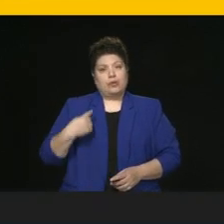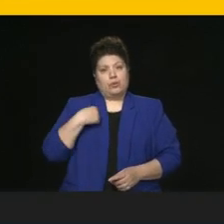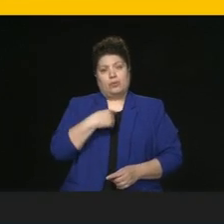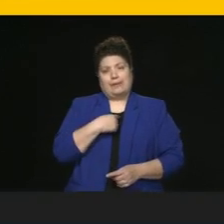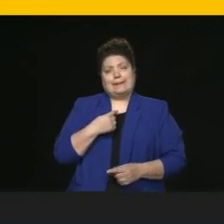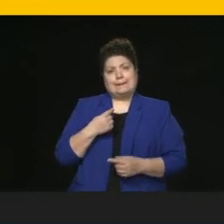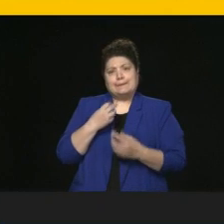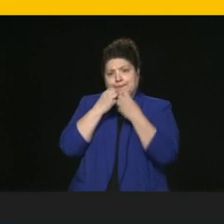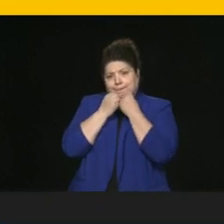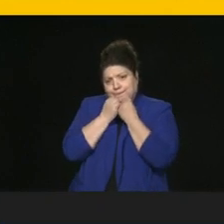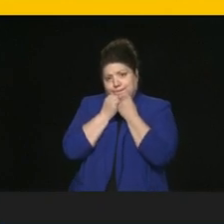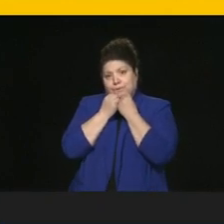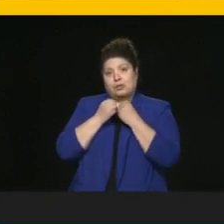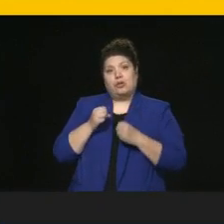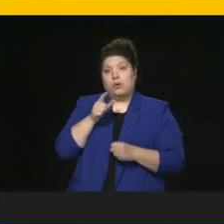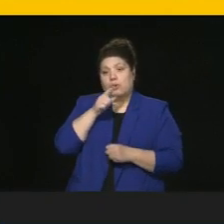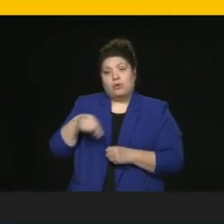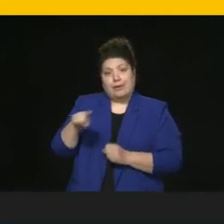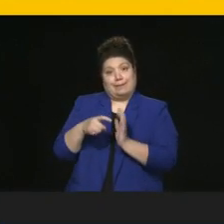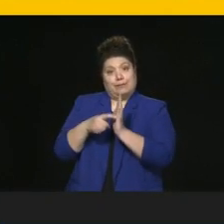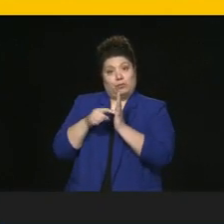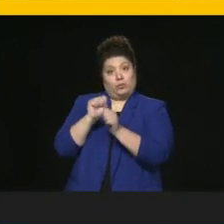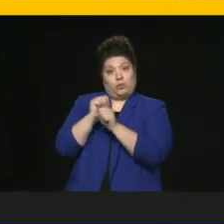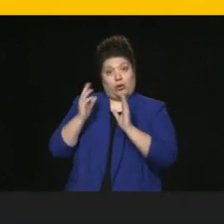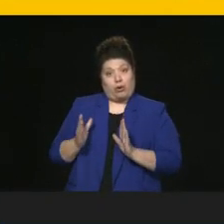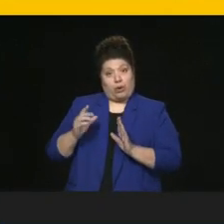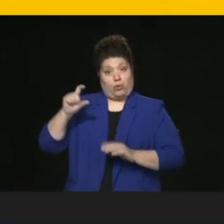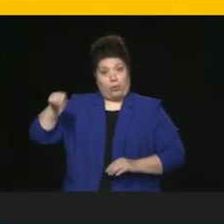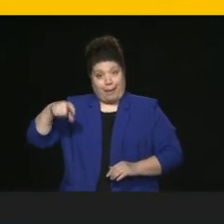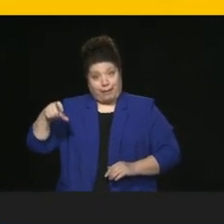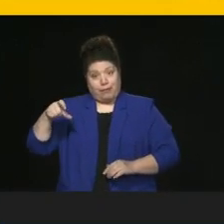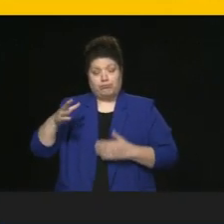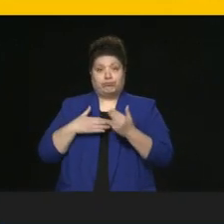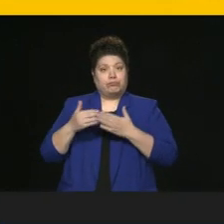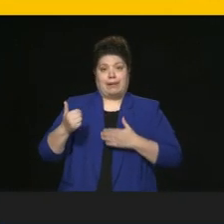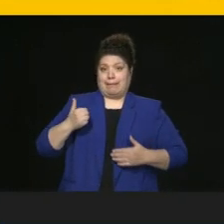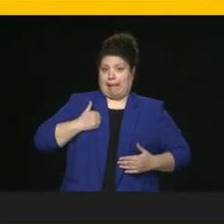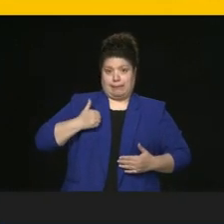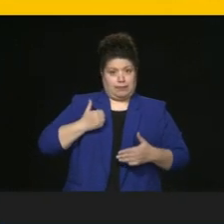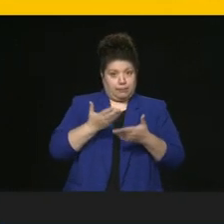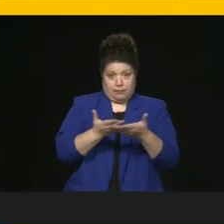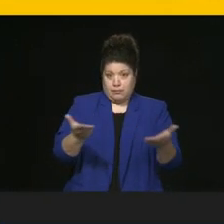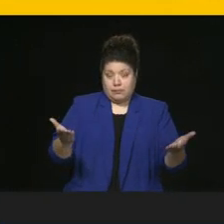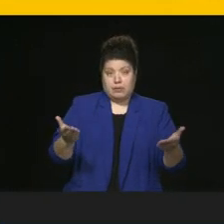OUR THOUGHTS ARE WITH ESSENTIAL WORKERS IN QUÉBEC AND IN CANADA.